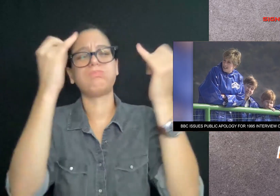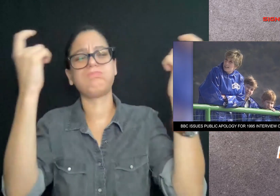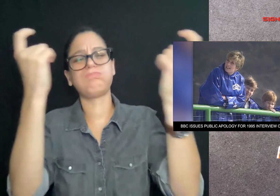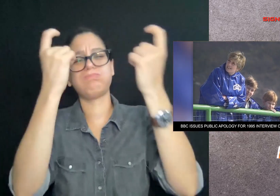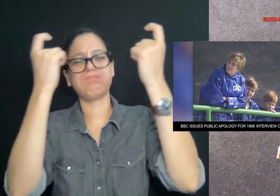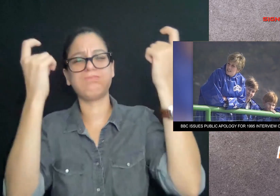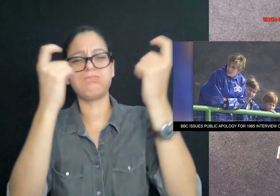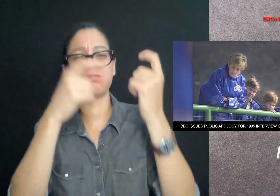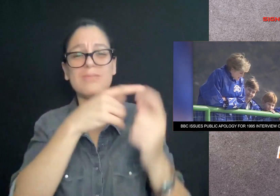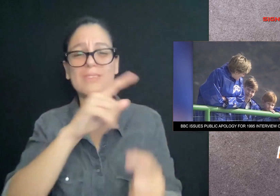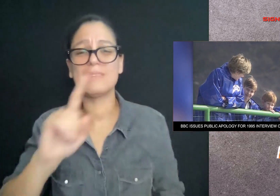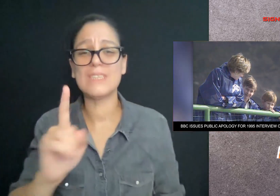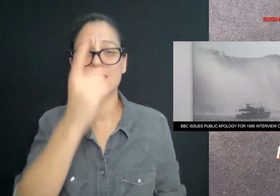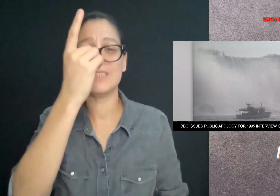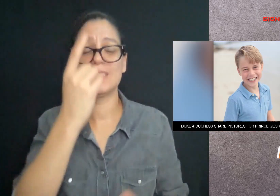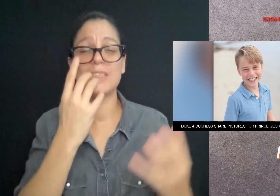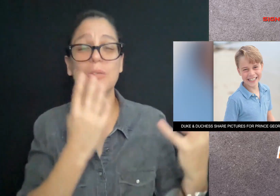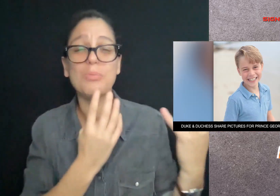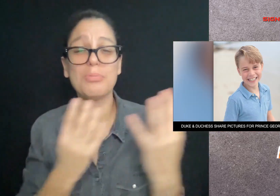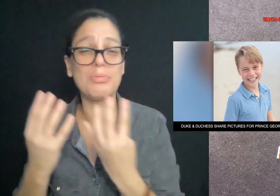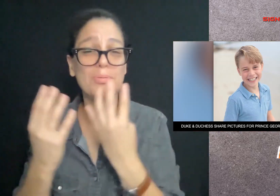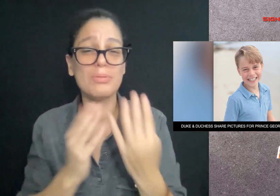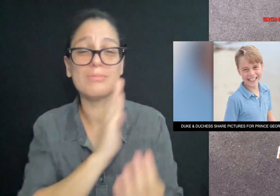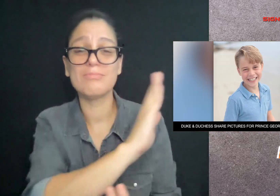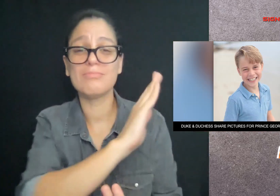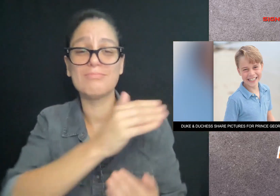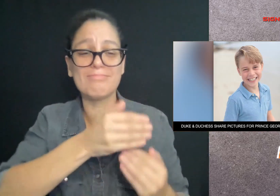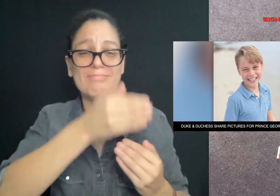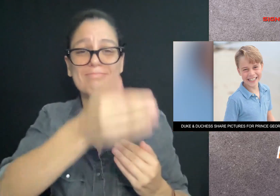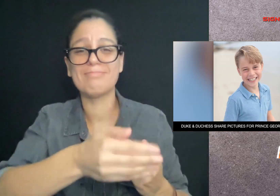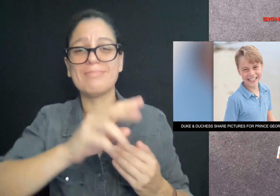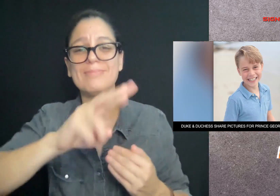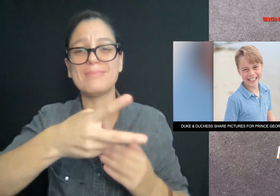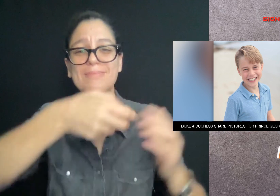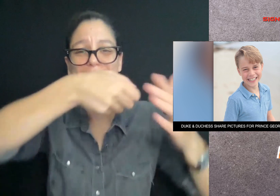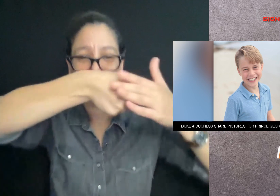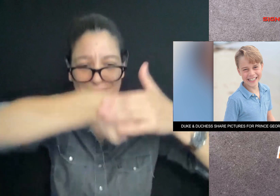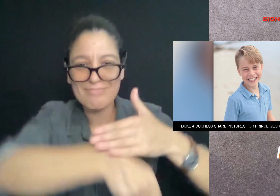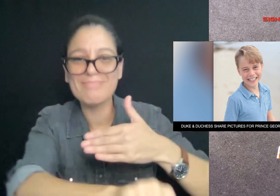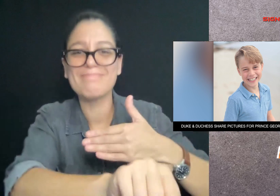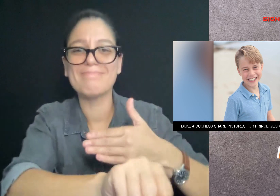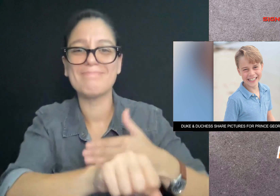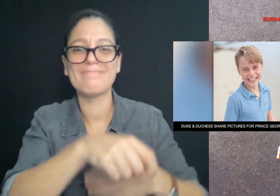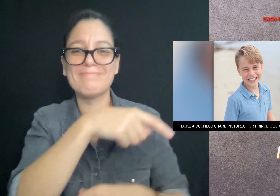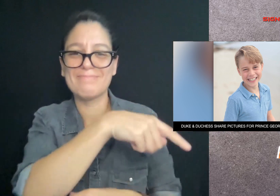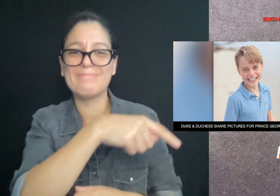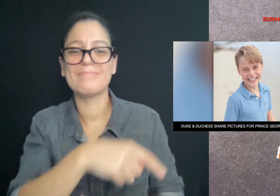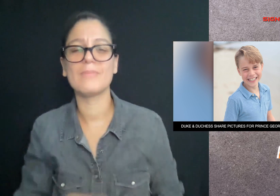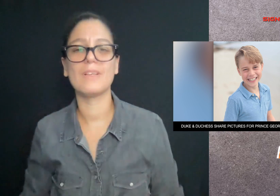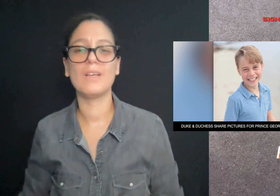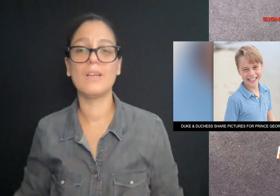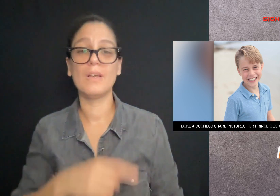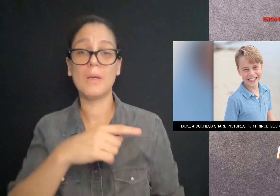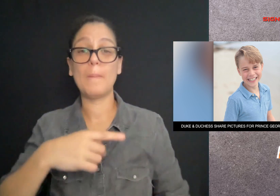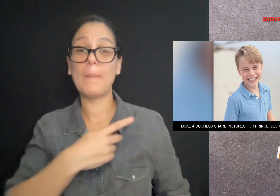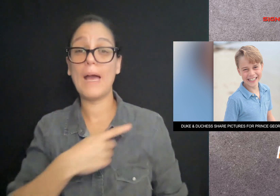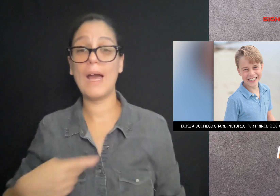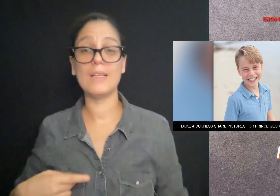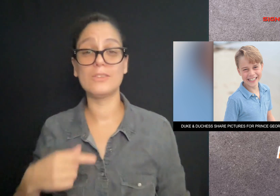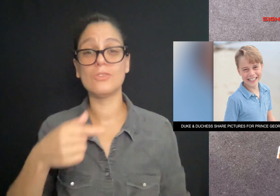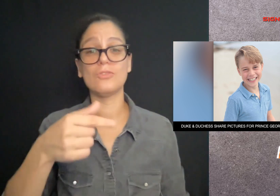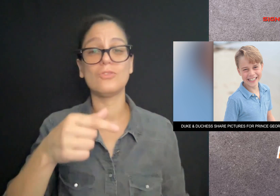she would be celebrating her first grandchild's birthday